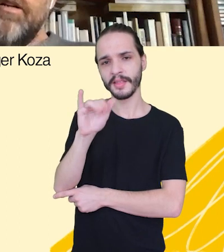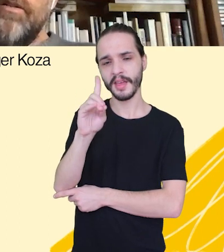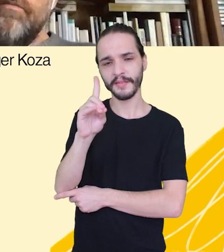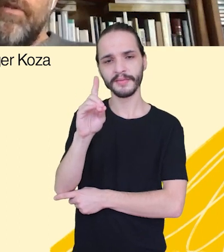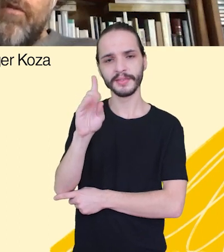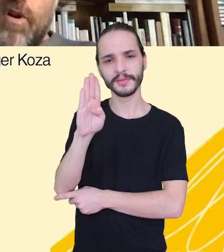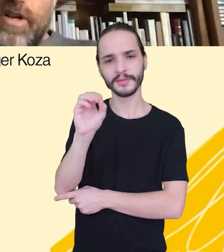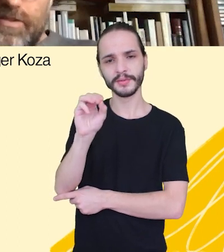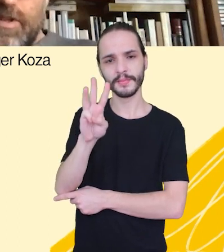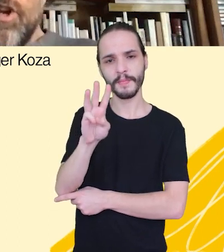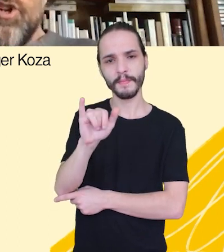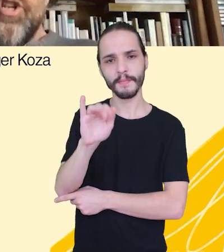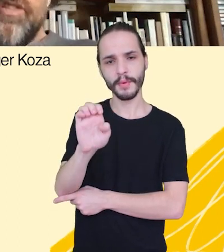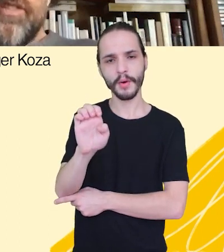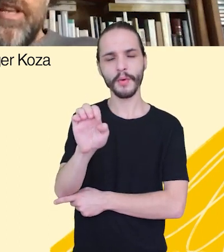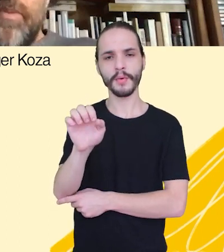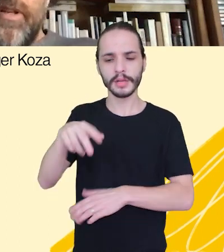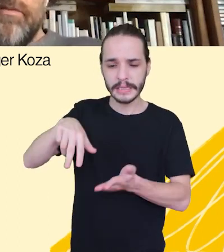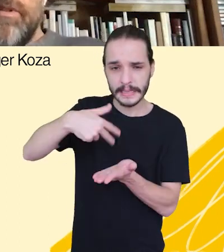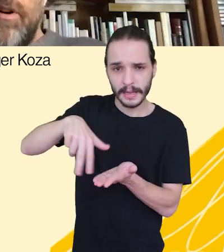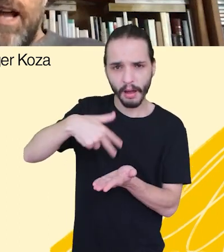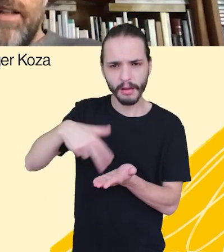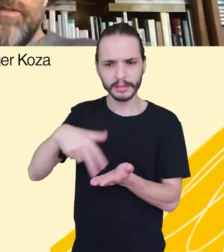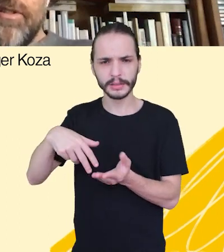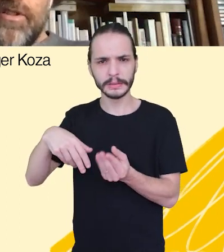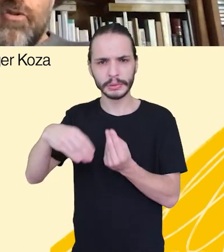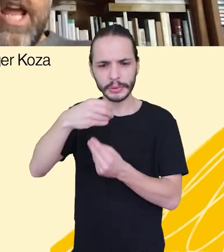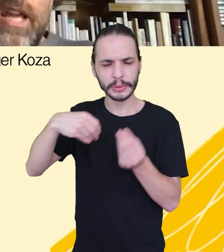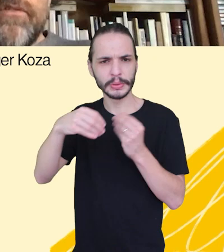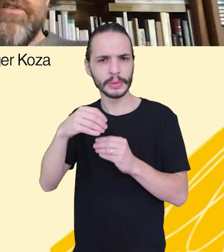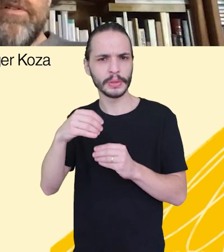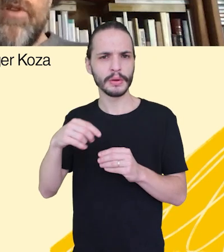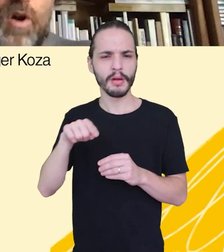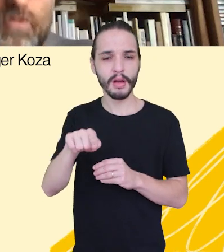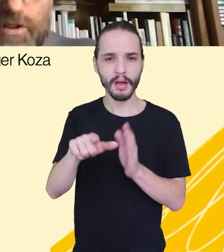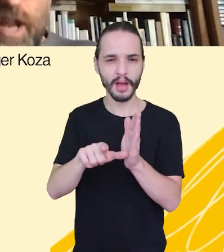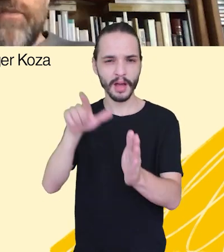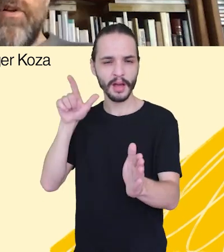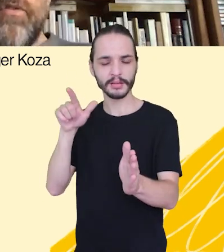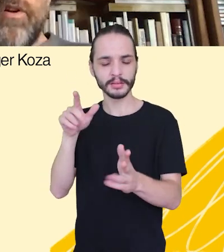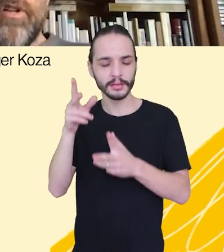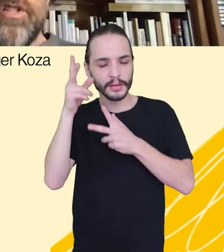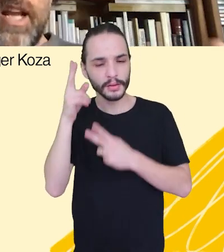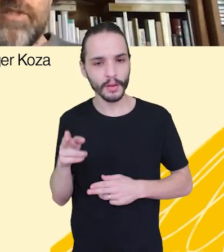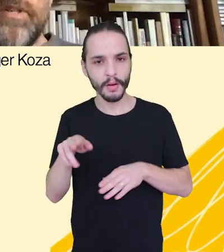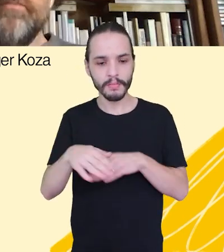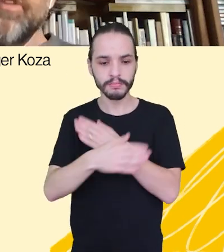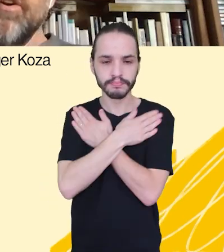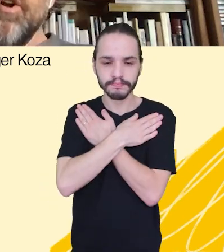which is before sheís asleep on the grave of his husband.